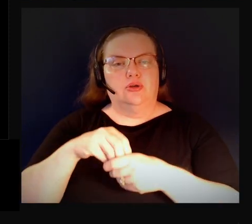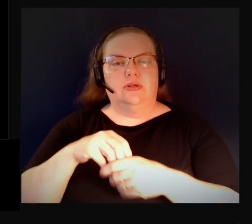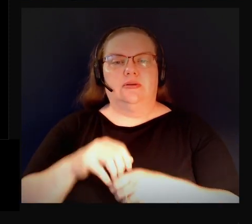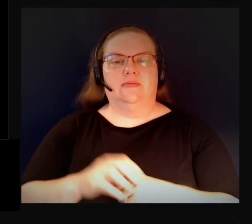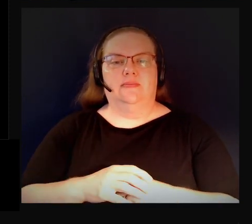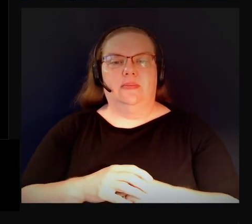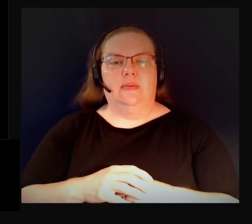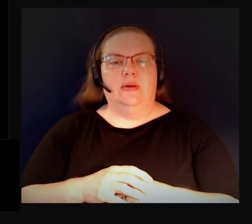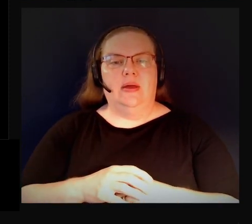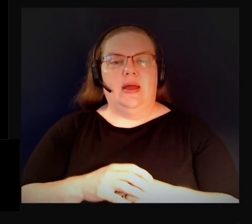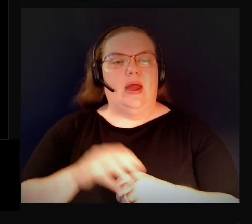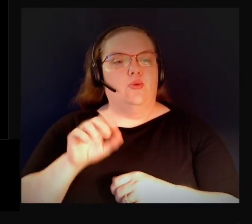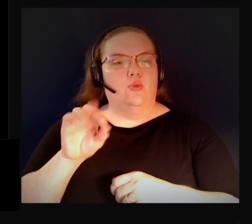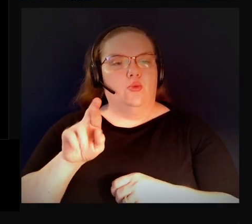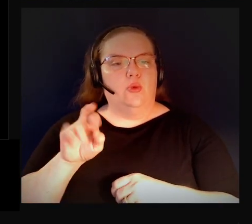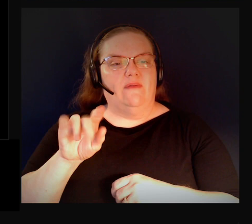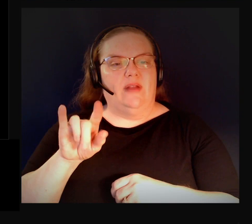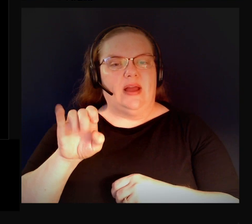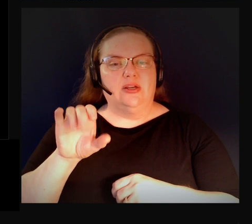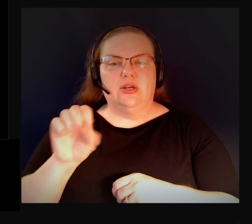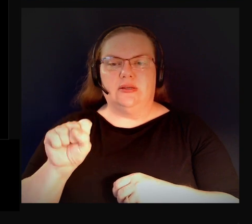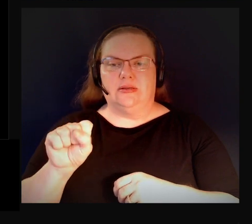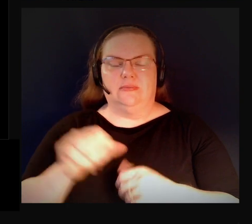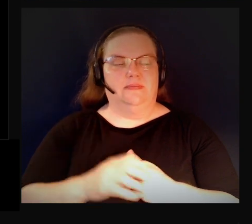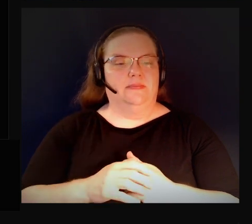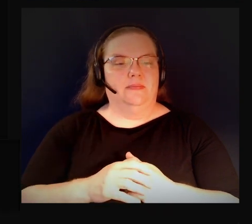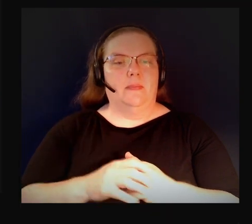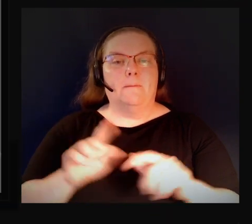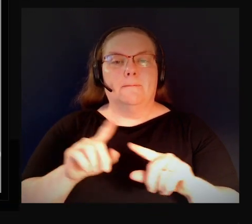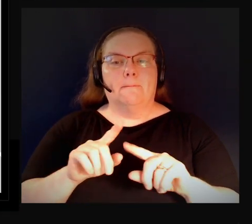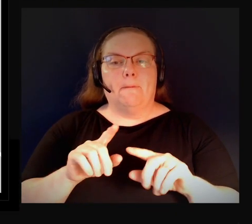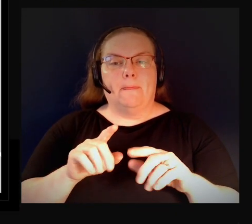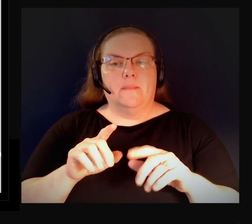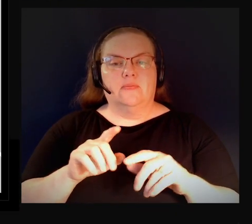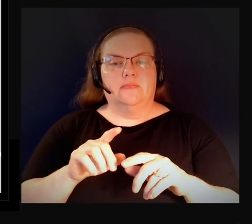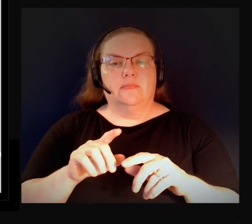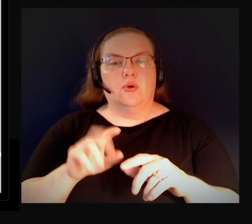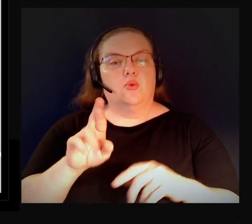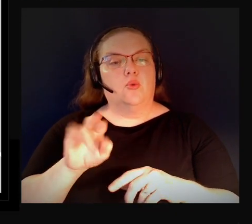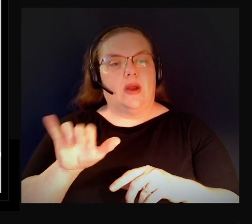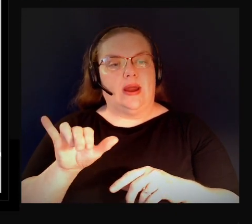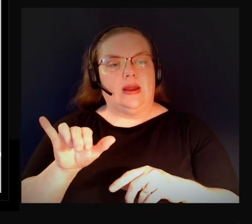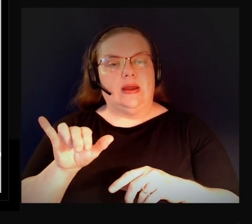and the performance of those two effects in a little more detail. Ray-traced Ambient Occlusion.